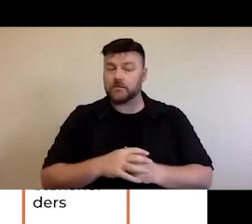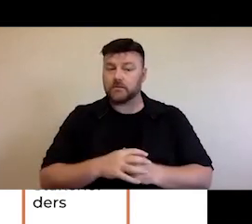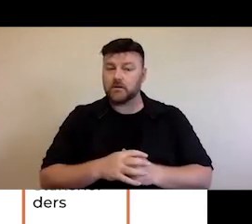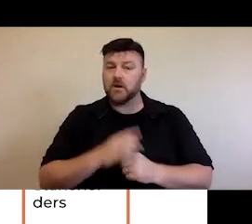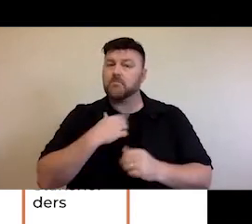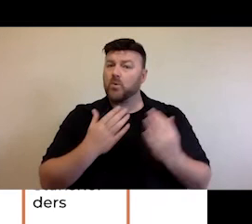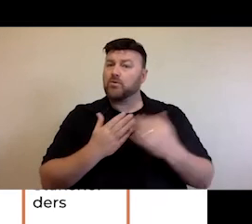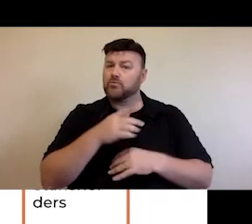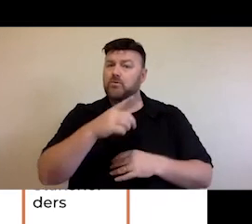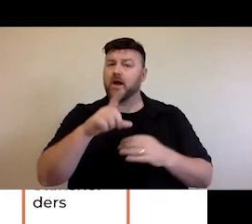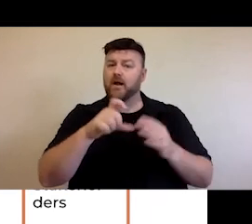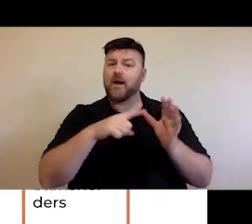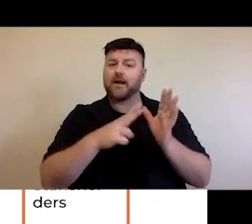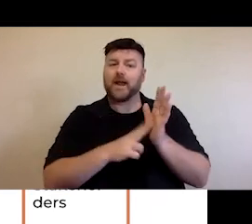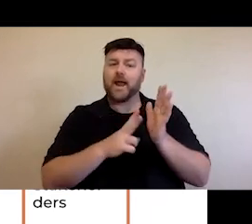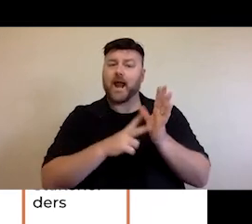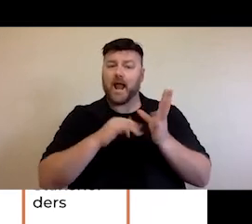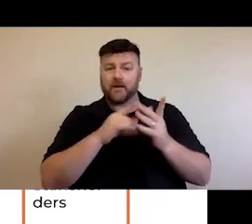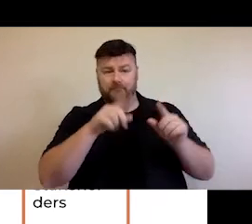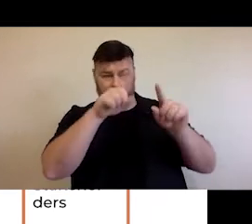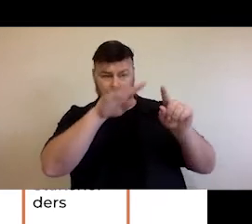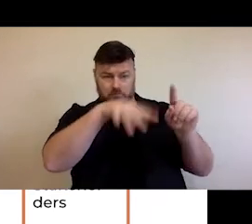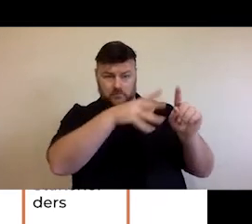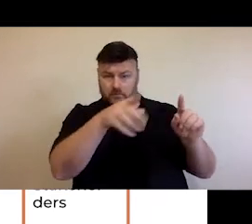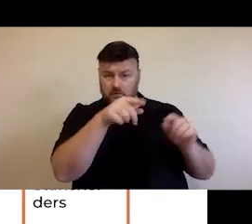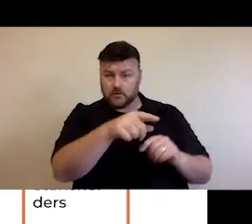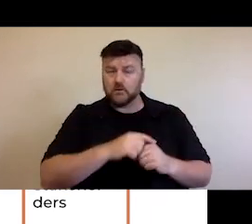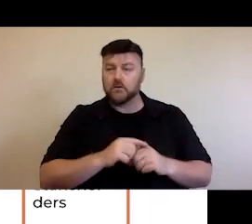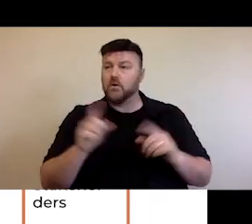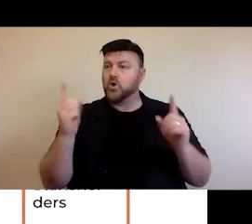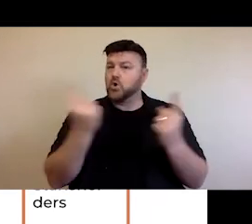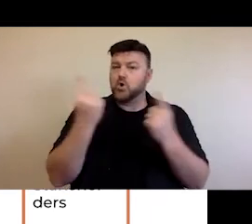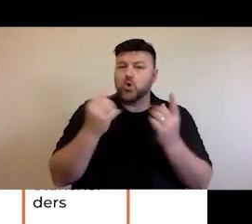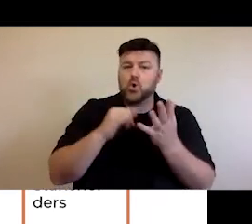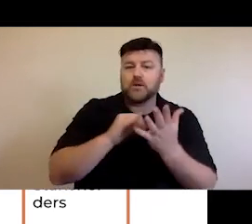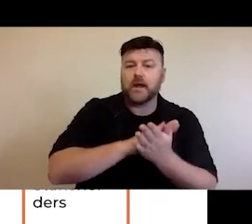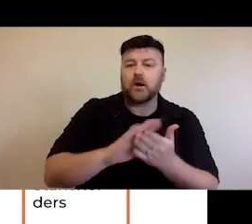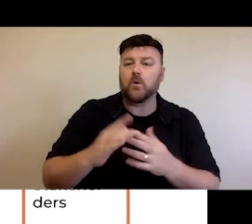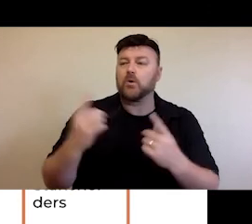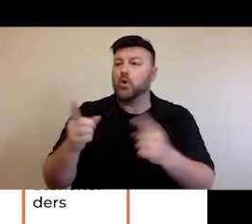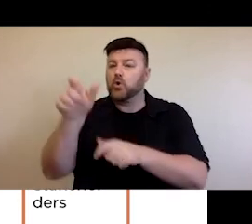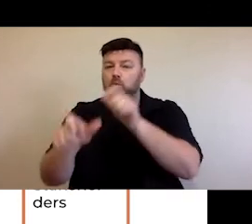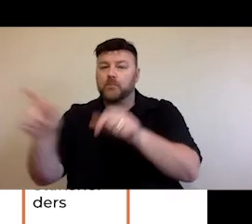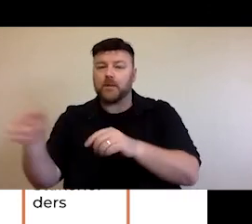what partners you need, what channels to consumers you need, what stakeholders you need. It will help you work those things out. I